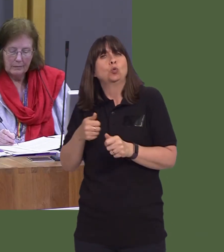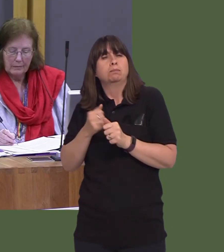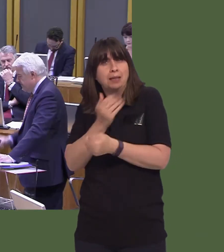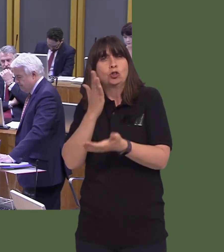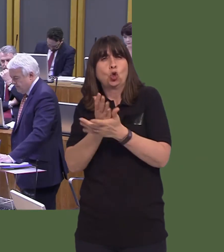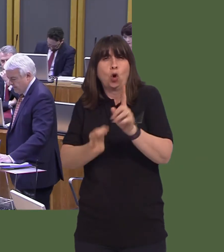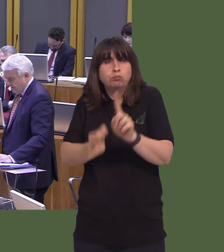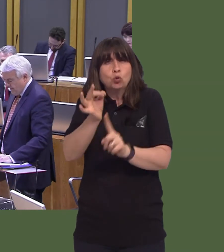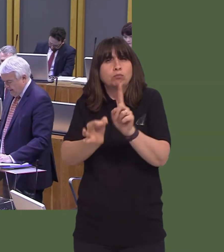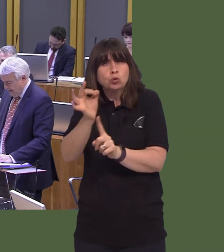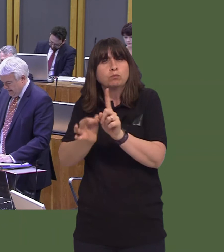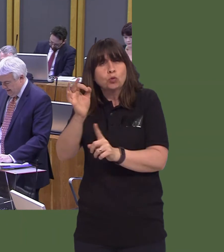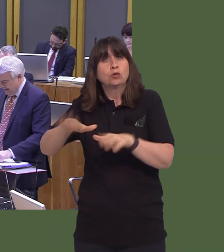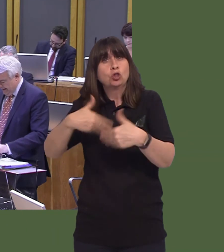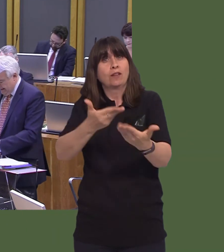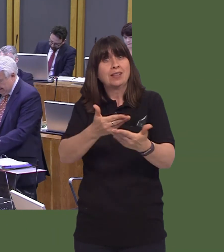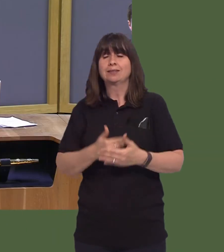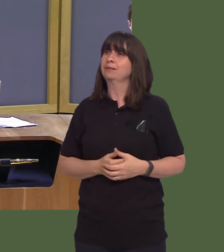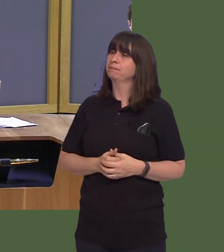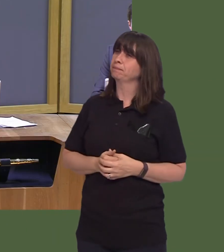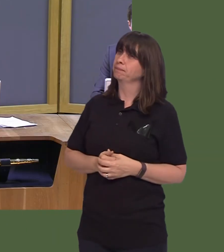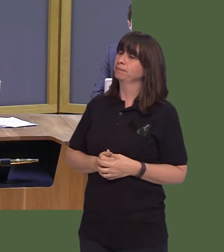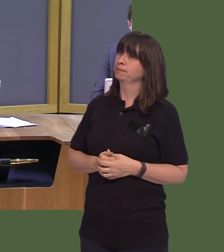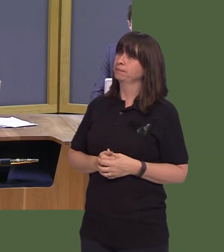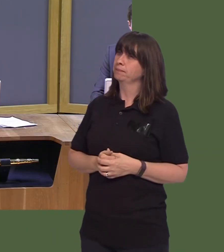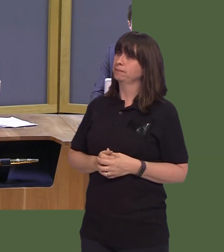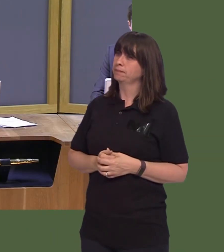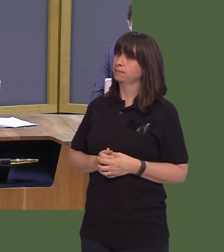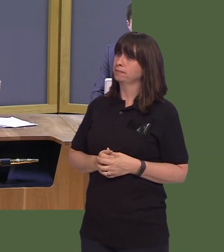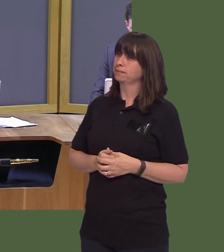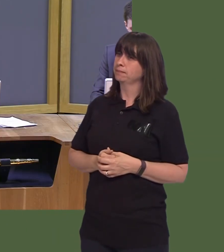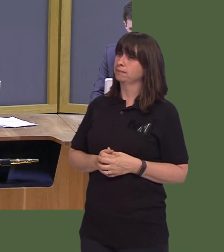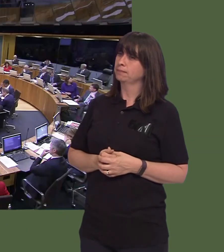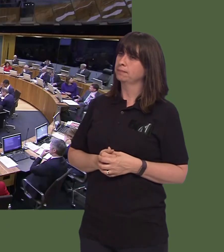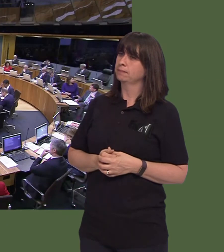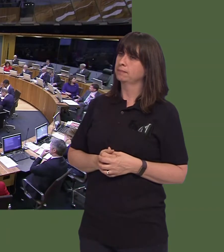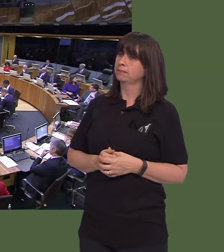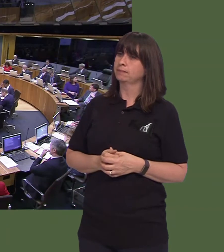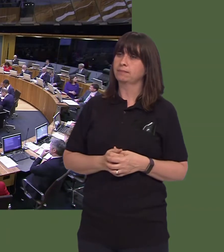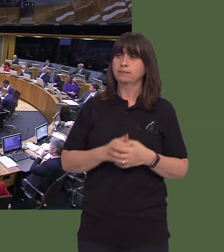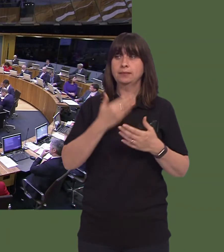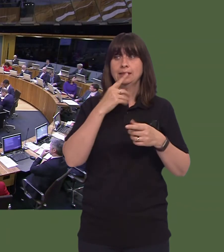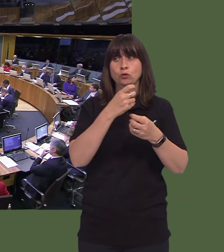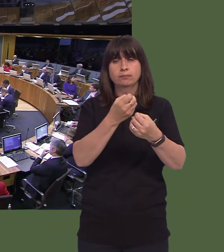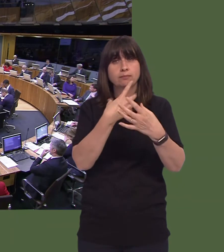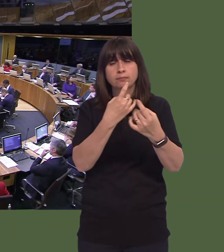in services. Y Llywydd / The Llywydd: Ac yn olaf, cwestiwn 8, Llyr Gruffydd.